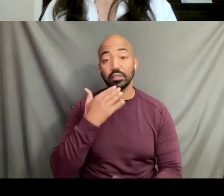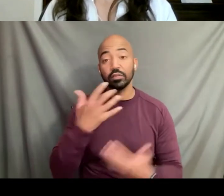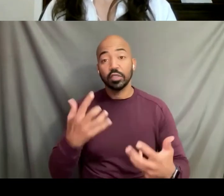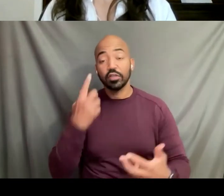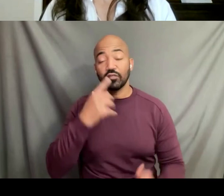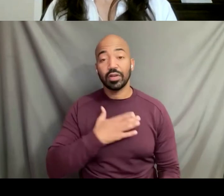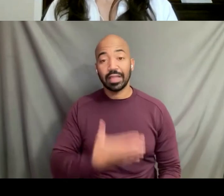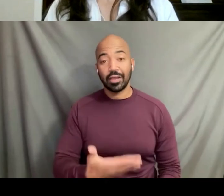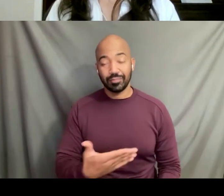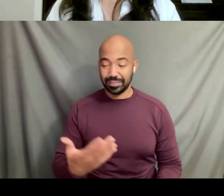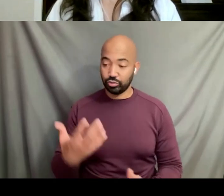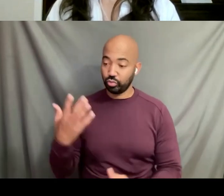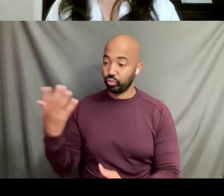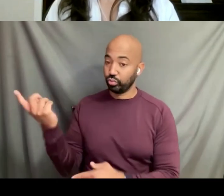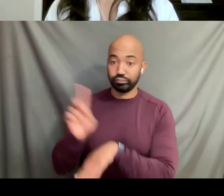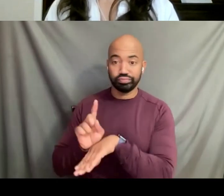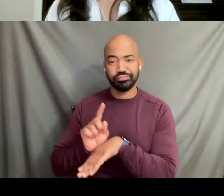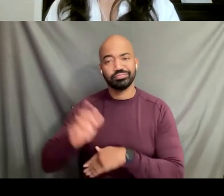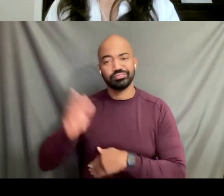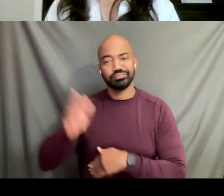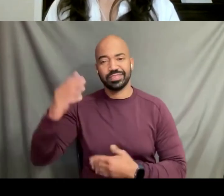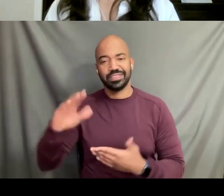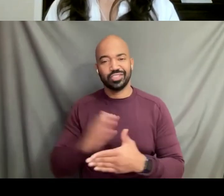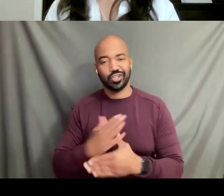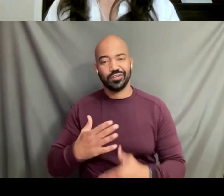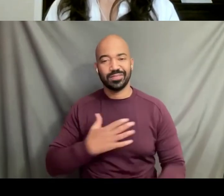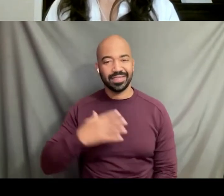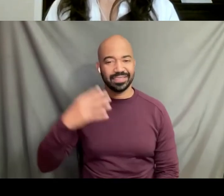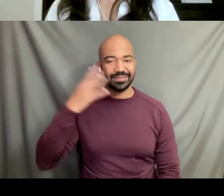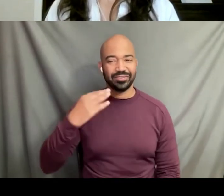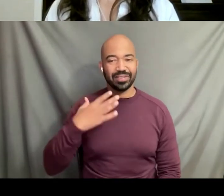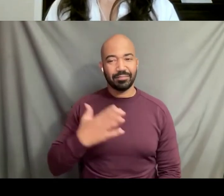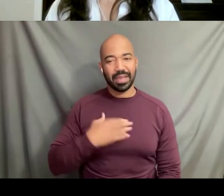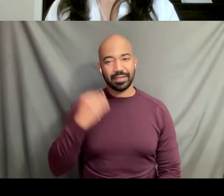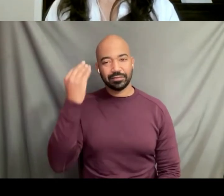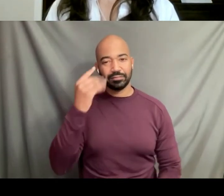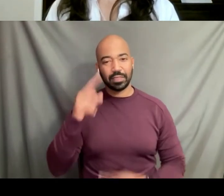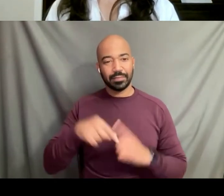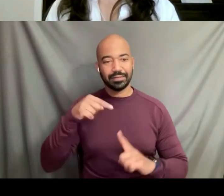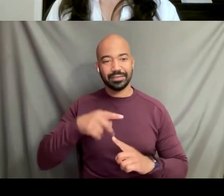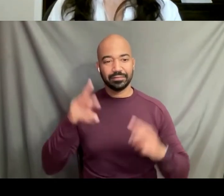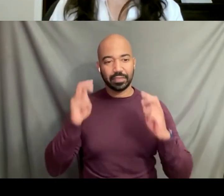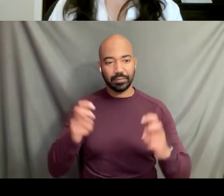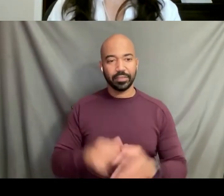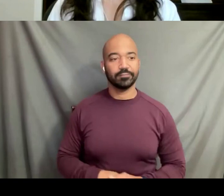my experience and may thoughts on this topic. >> ASHLEY HOLBEN: Thank you, Justice. This is